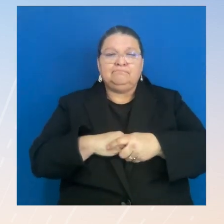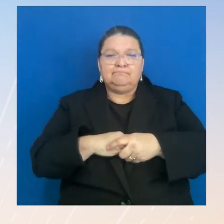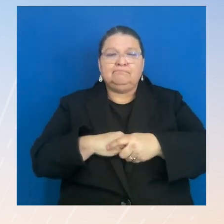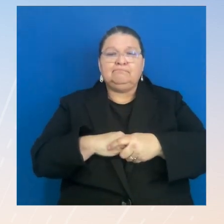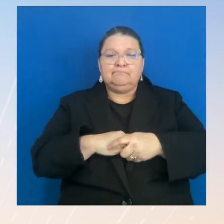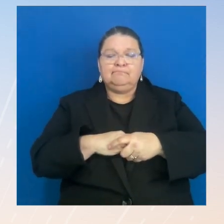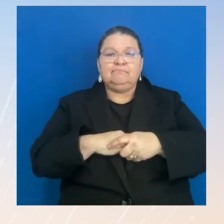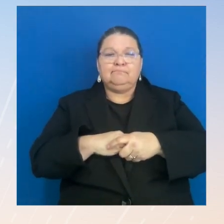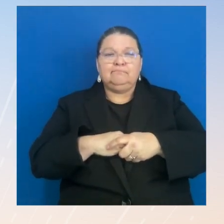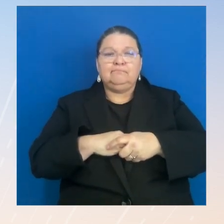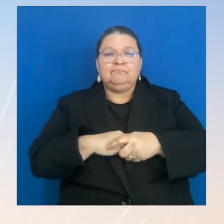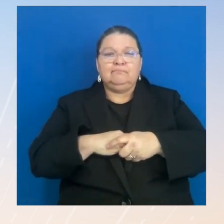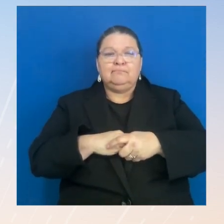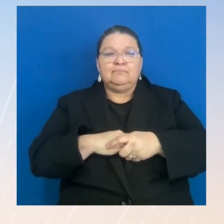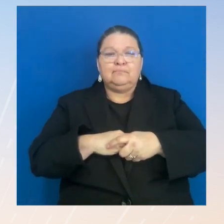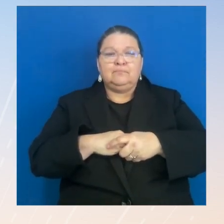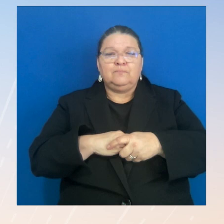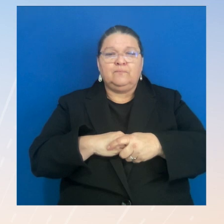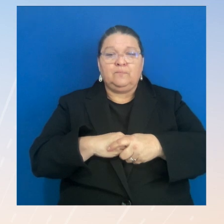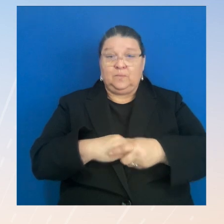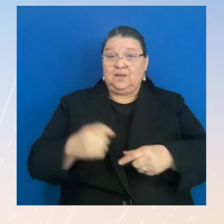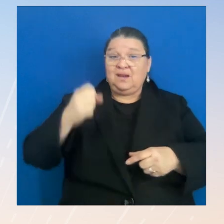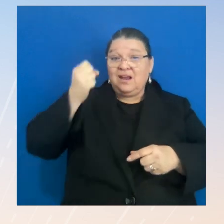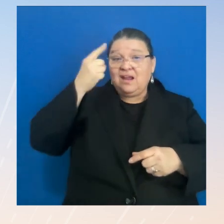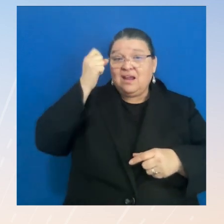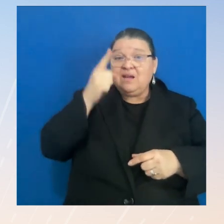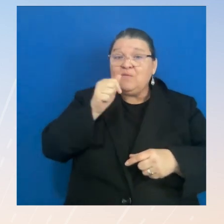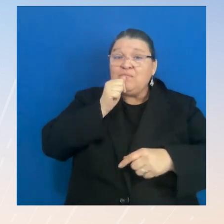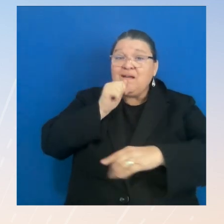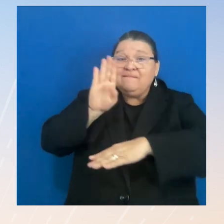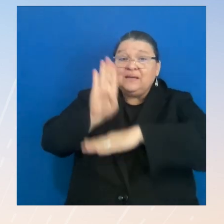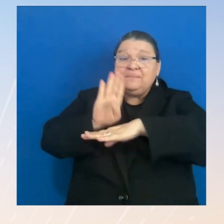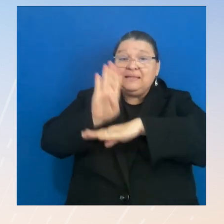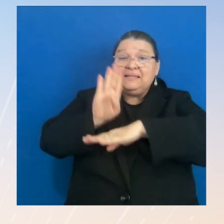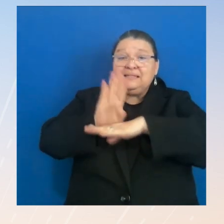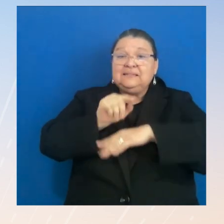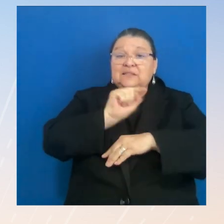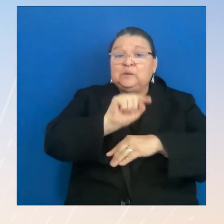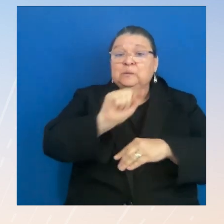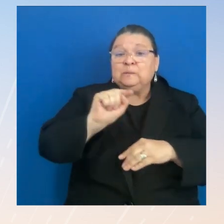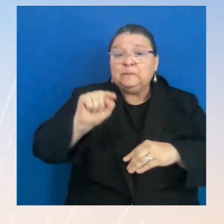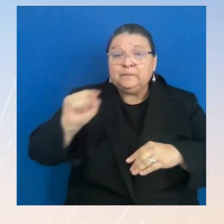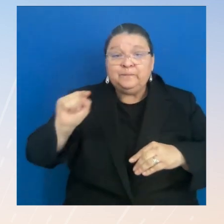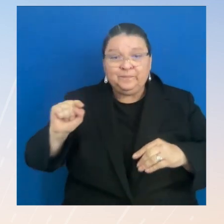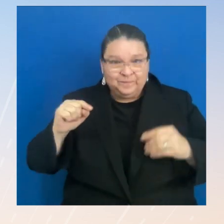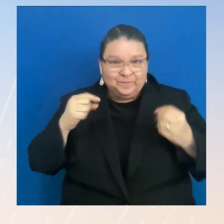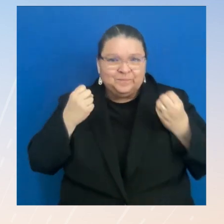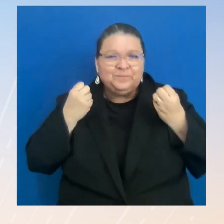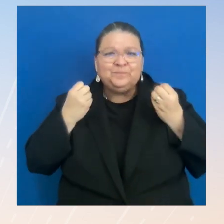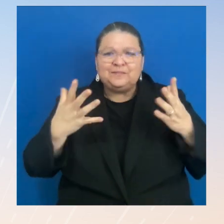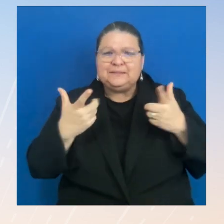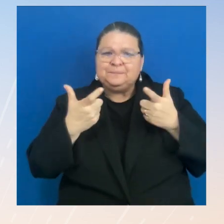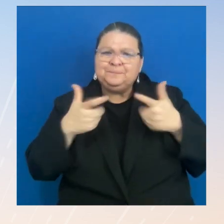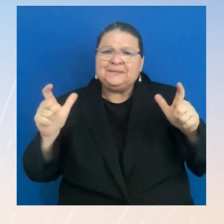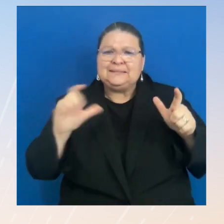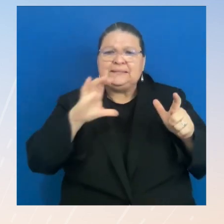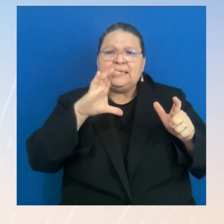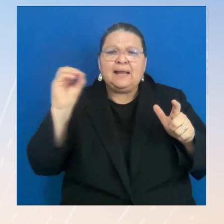And the private sector, as many of you have reported on, is withdrawing many companies -- major companies. And the financial, energy, and other sectors are leaving.